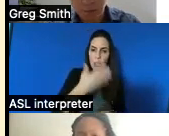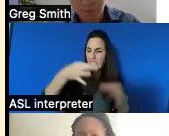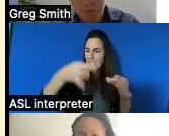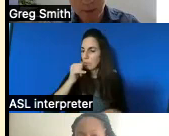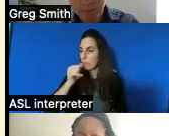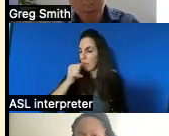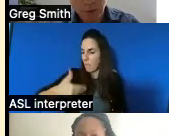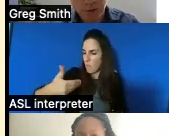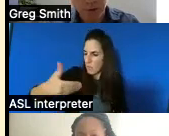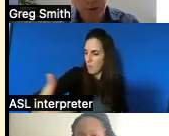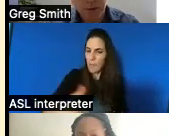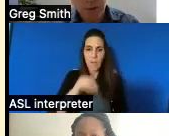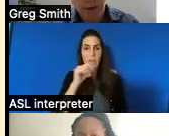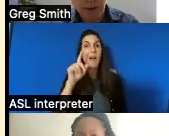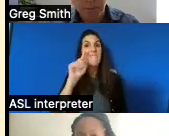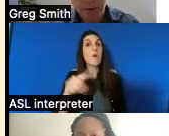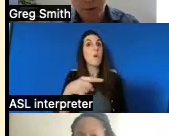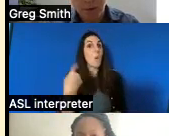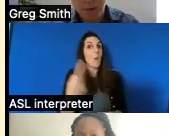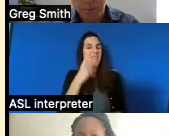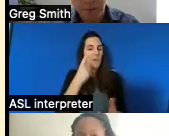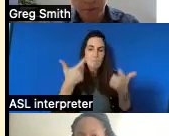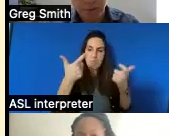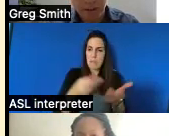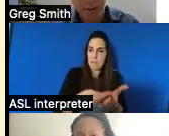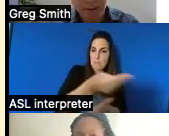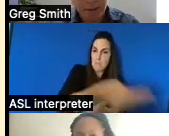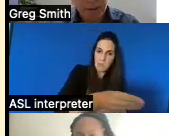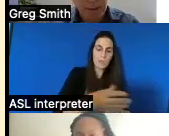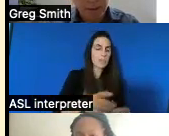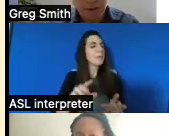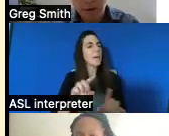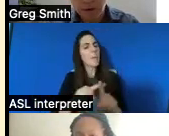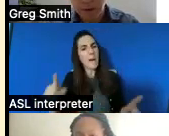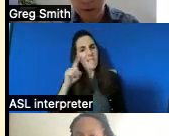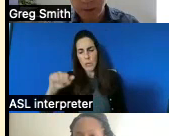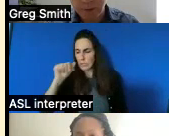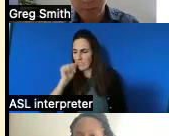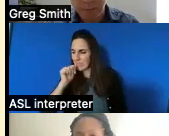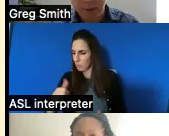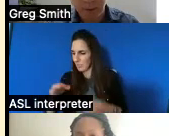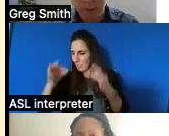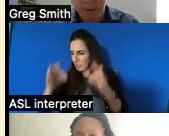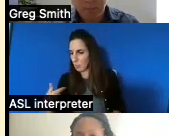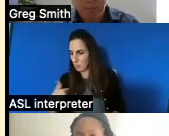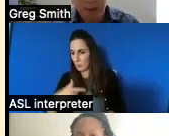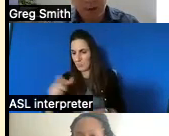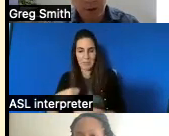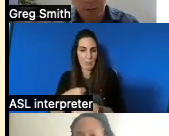the the big purchases uh but just the the daily uh decisions that we have to make around managing our